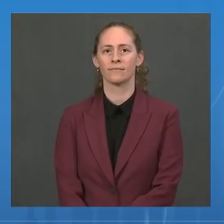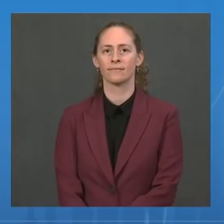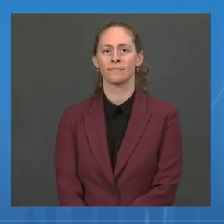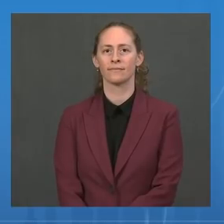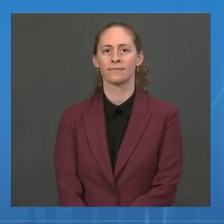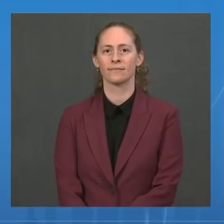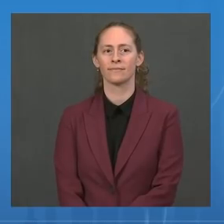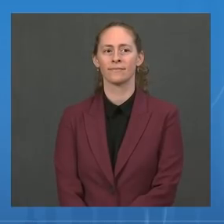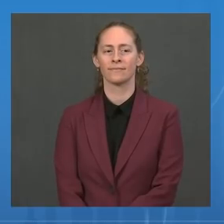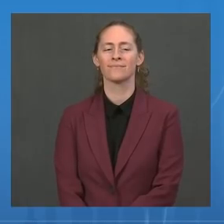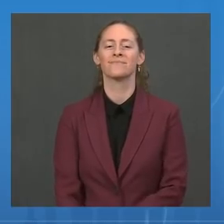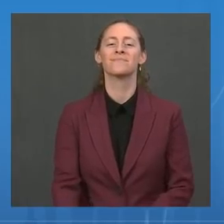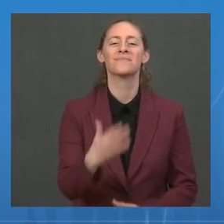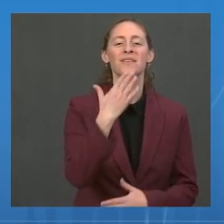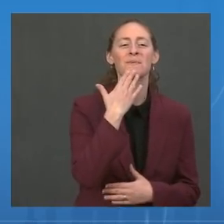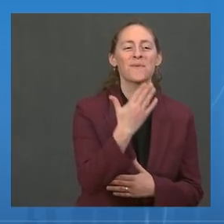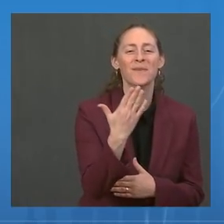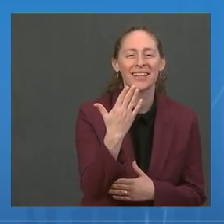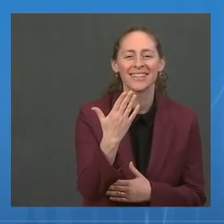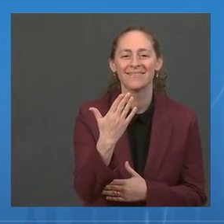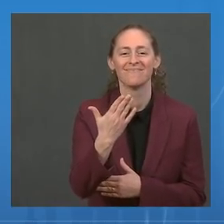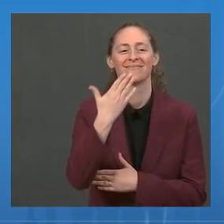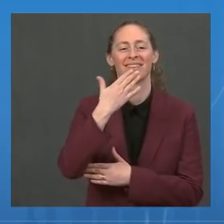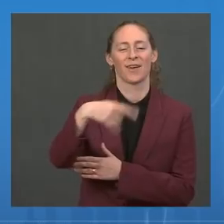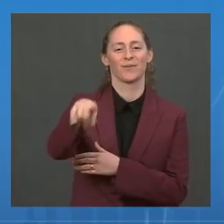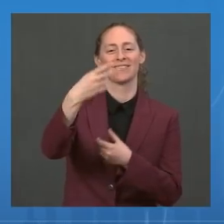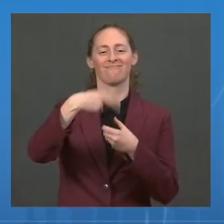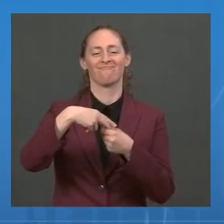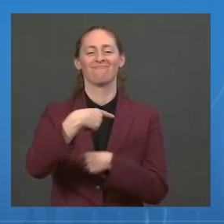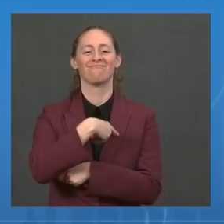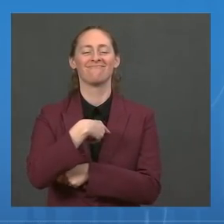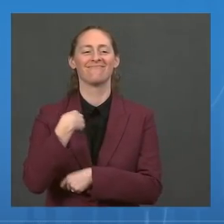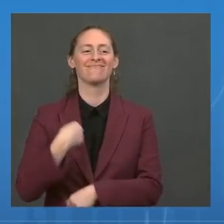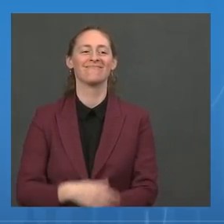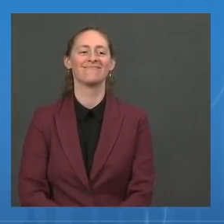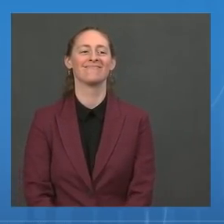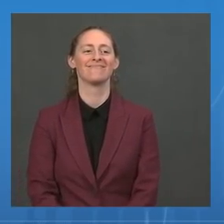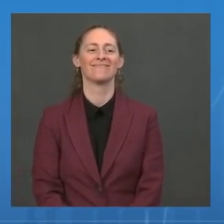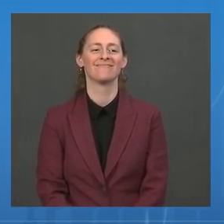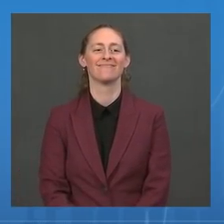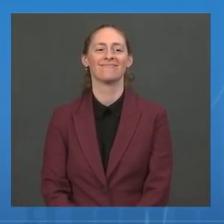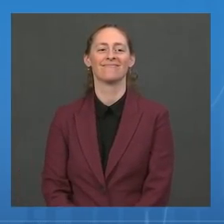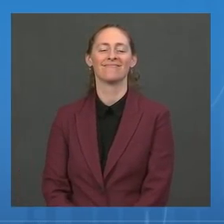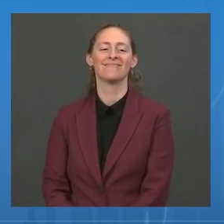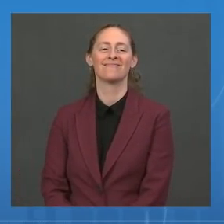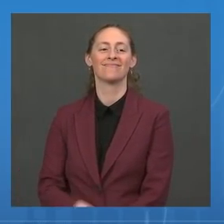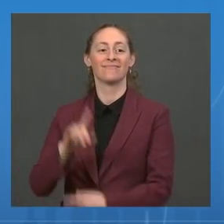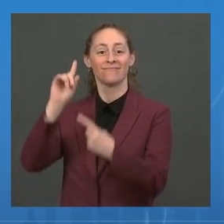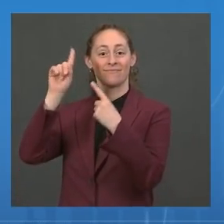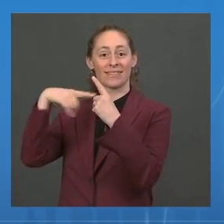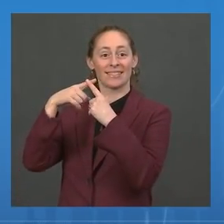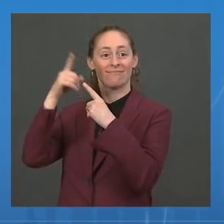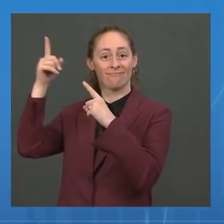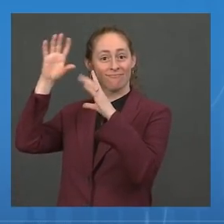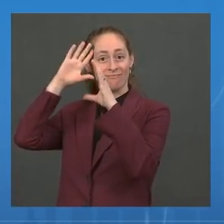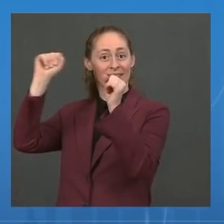Mr. Zients: Good morning. Thanks for joining us. From the beginning of his administration, the President has been clear that vaccines